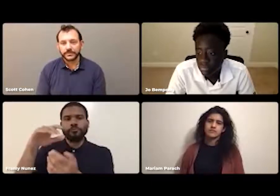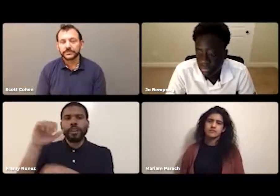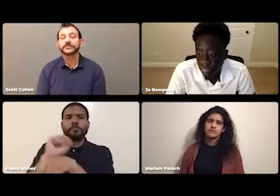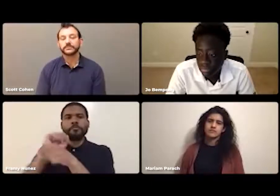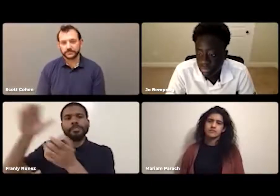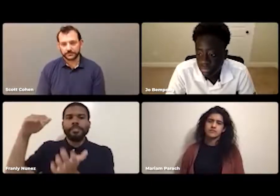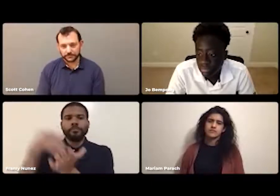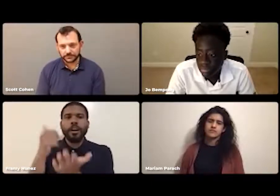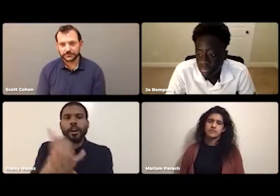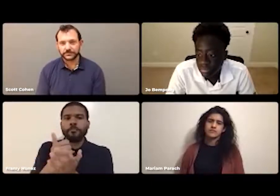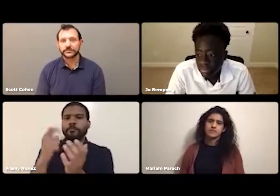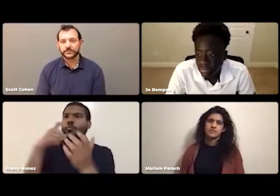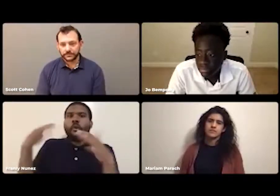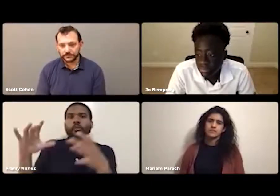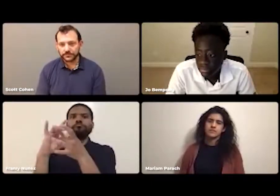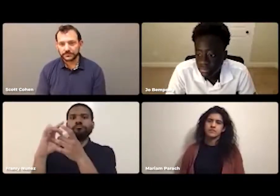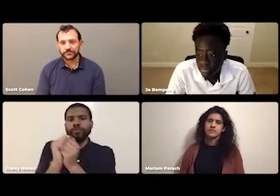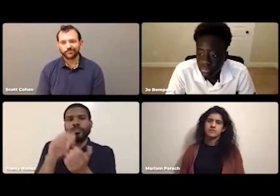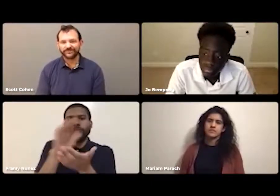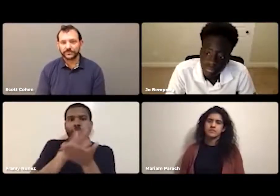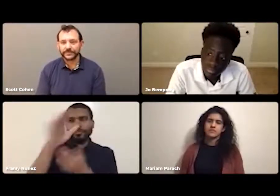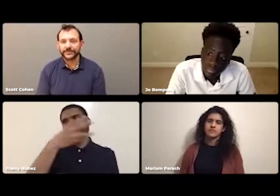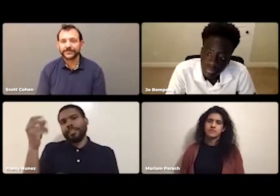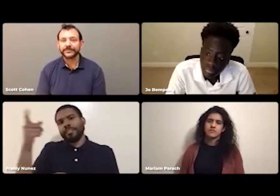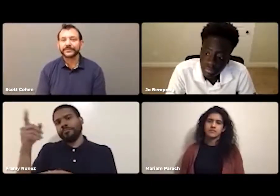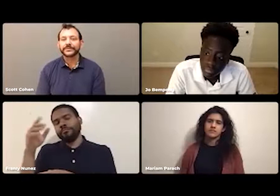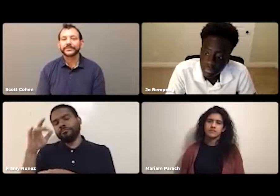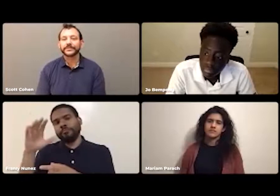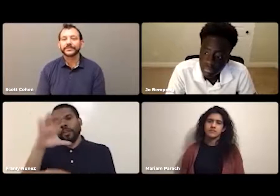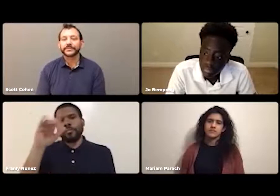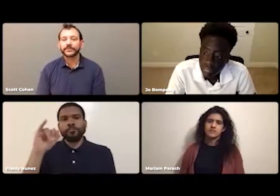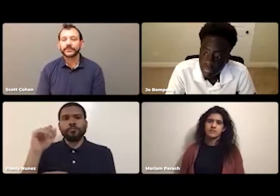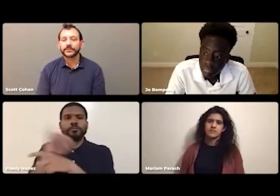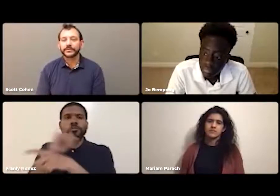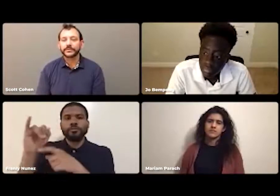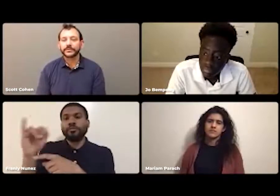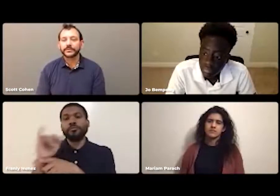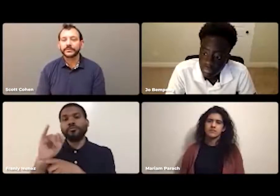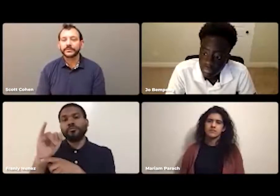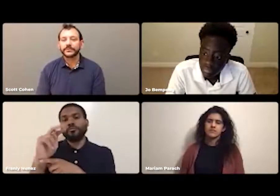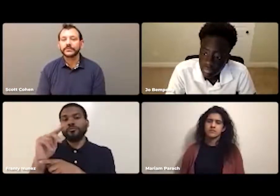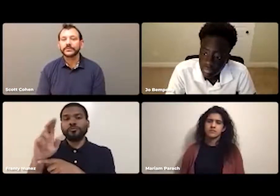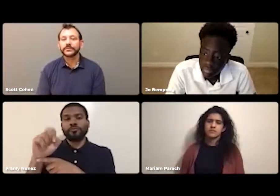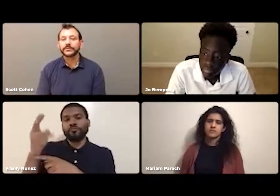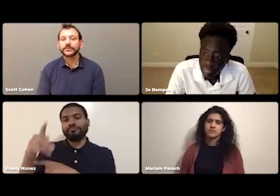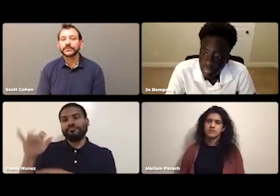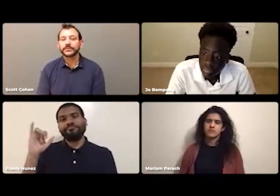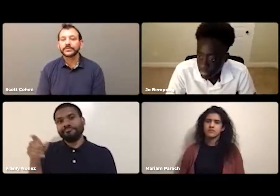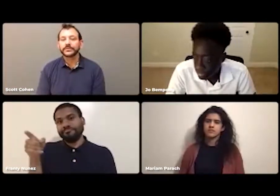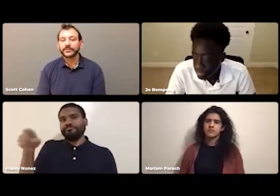Before sending applications, you can develop contacts at a job center.